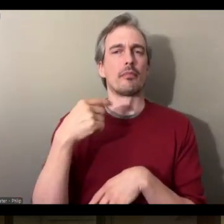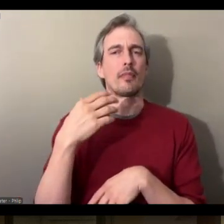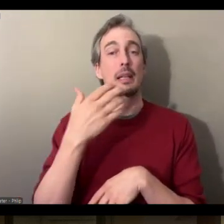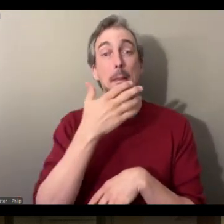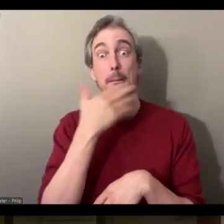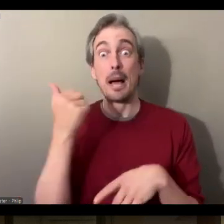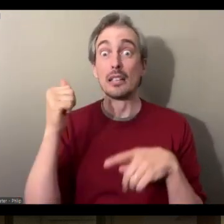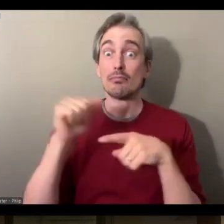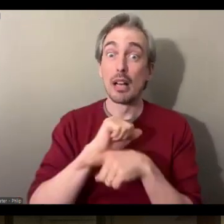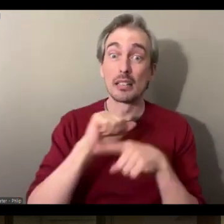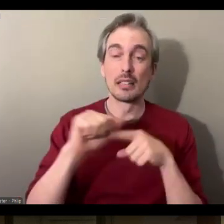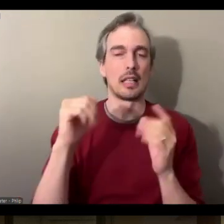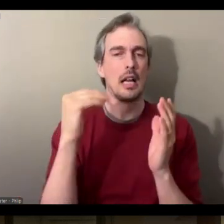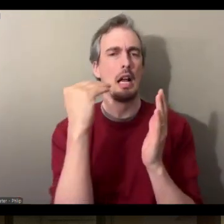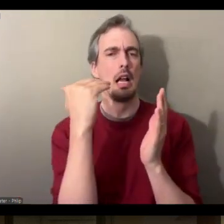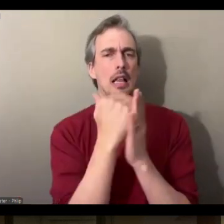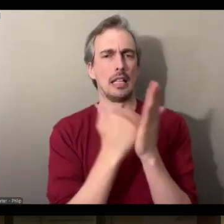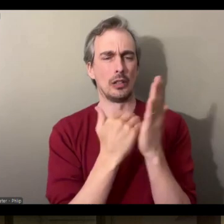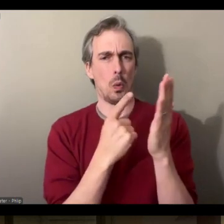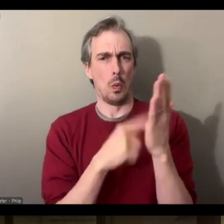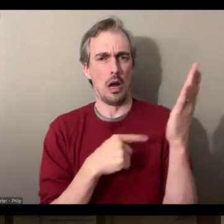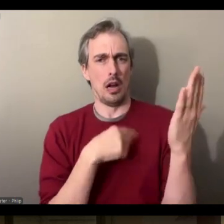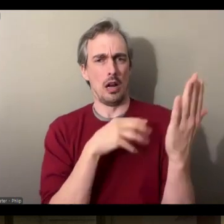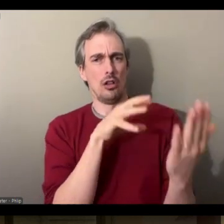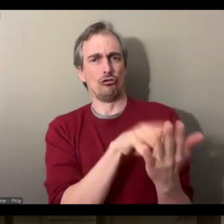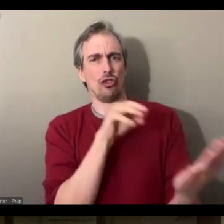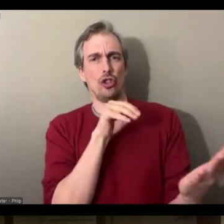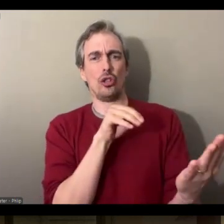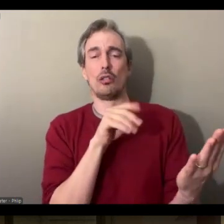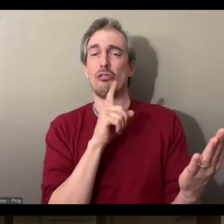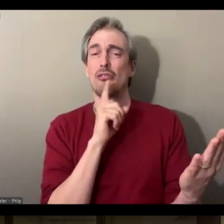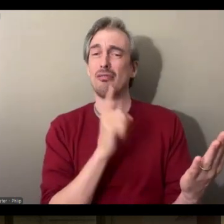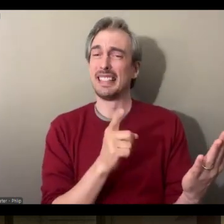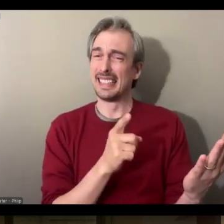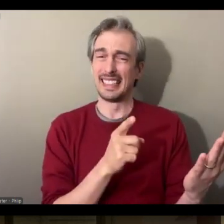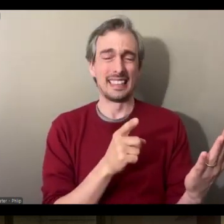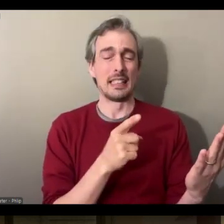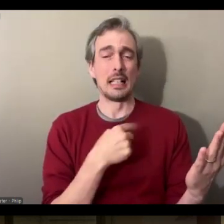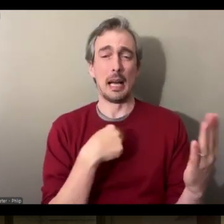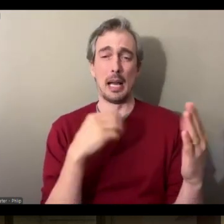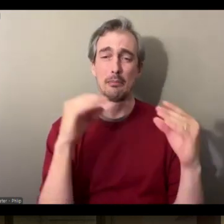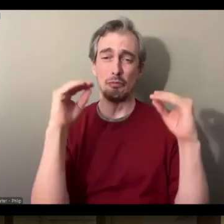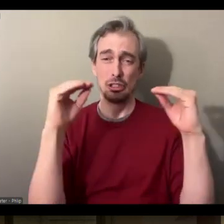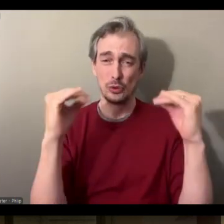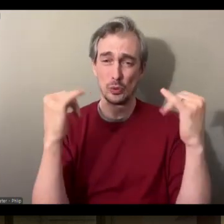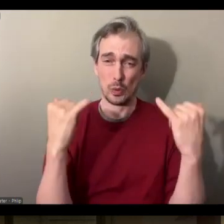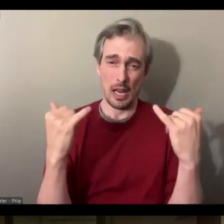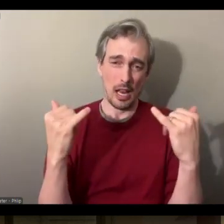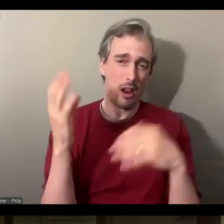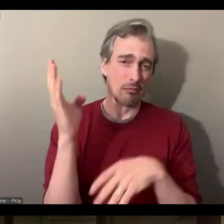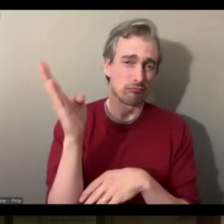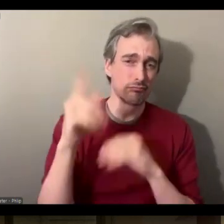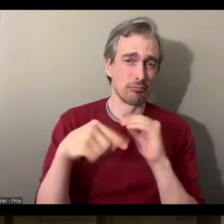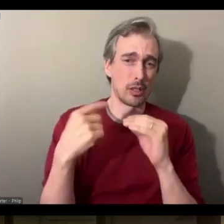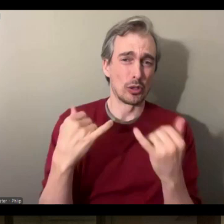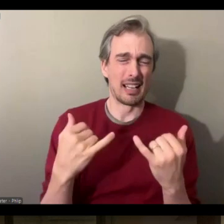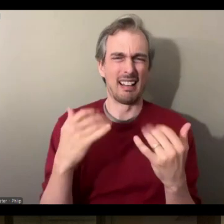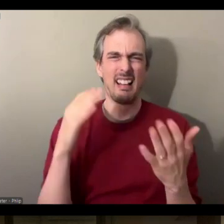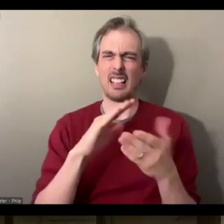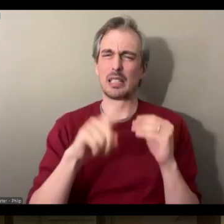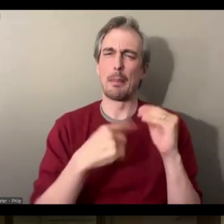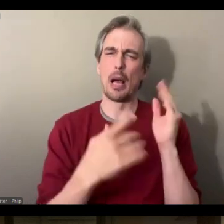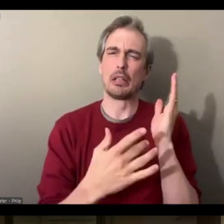today have less to do with specific technical implementations, and more about both challenges